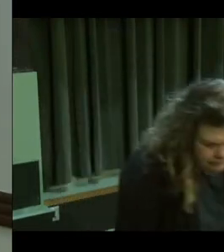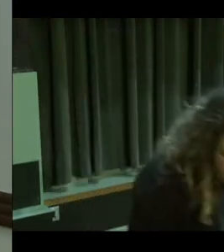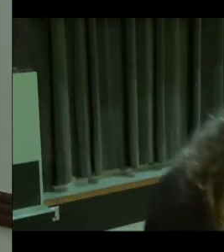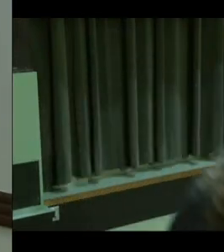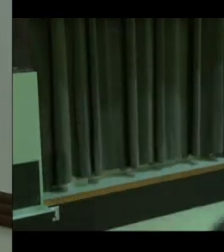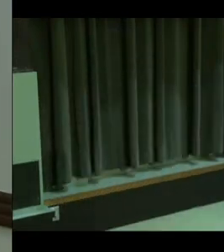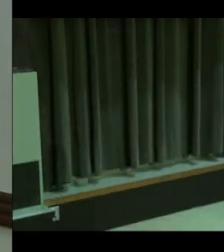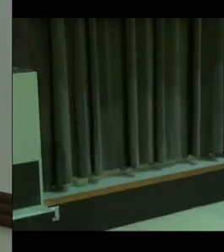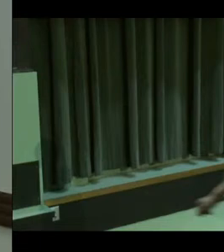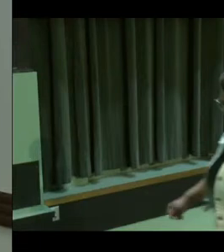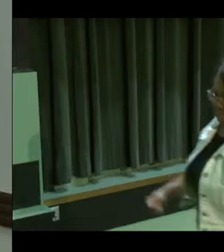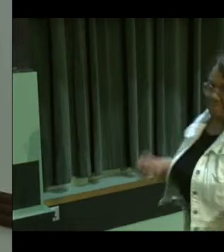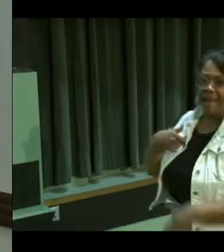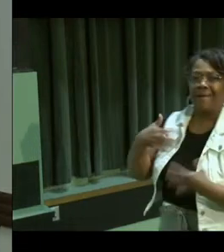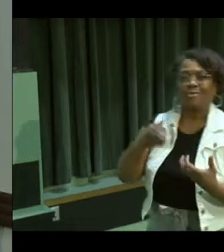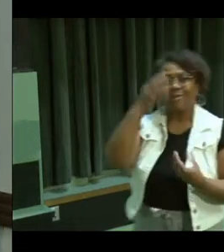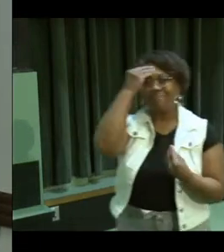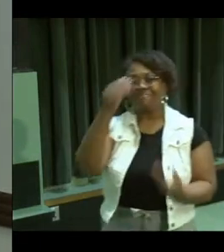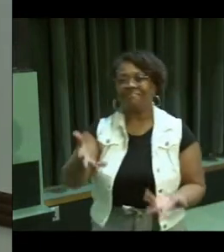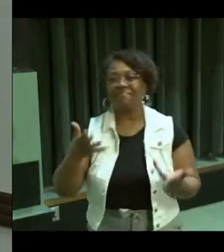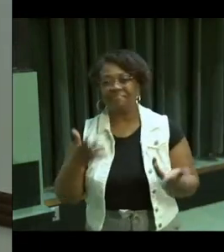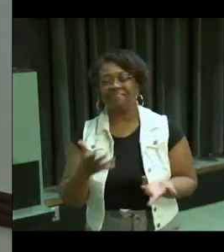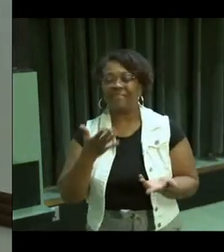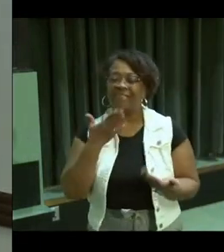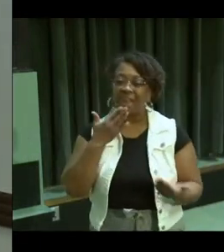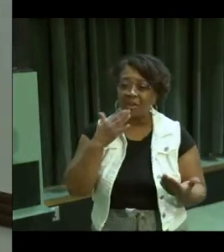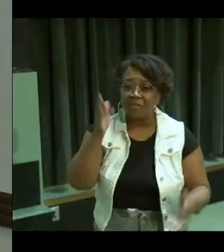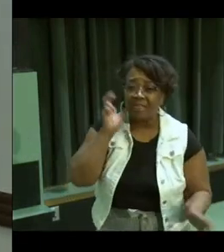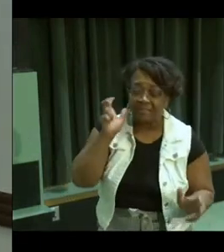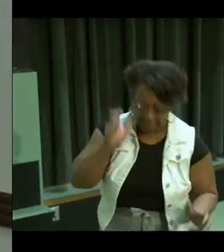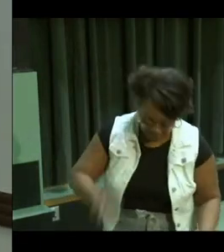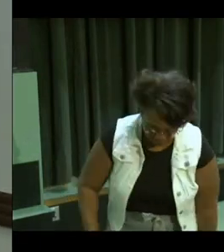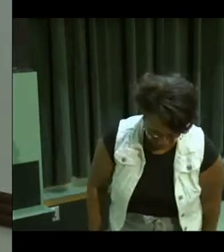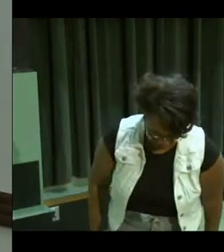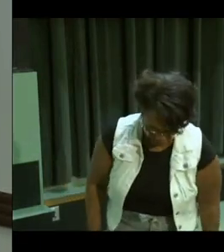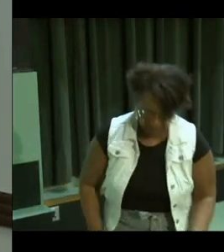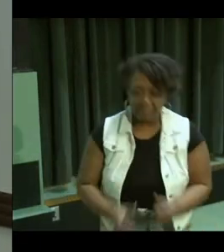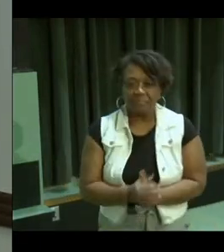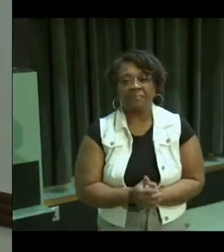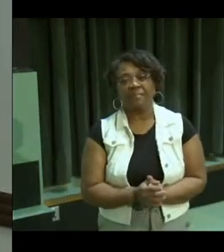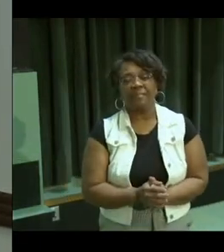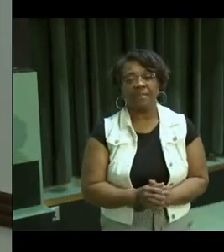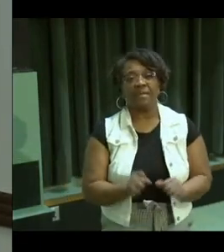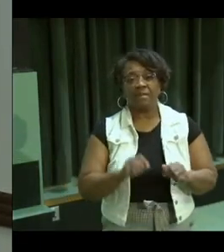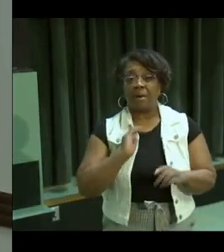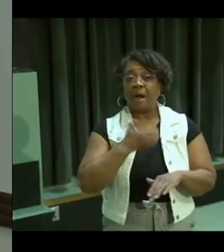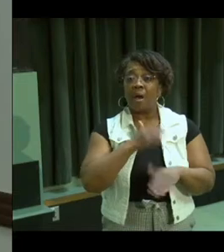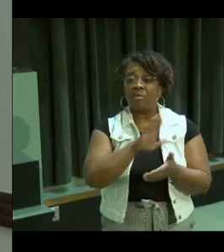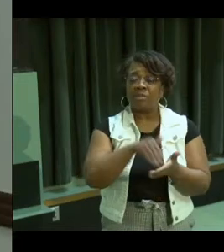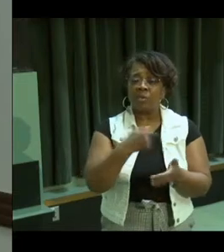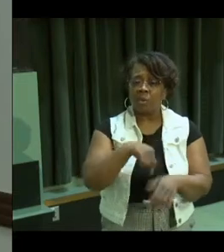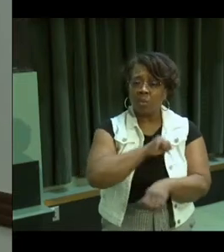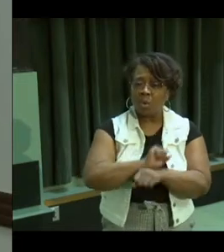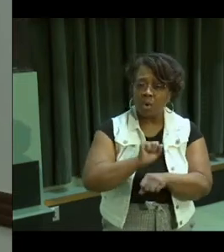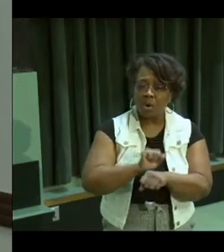to say that thank you for